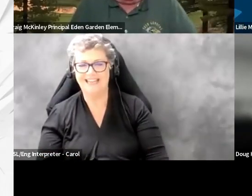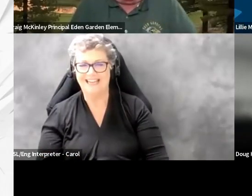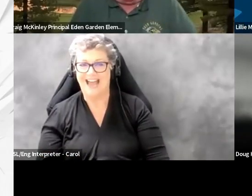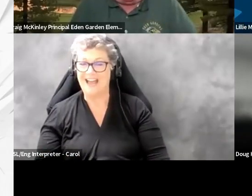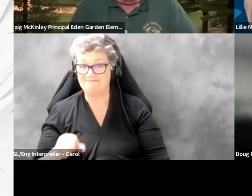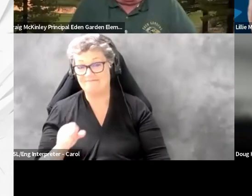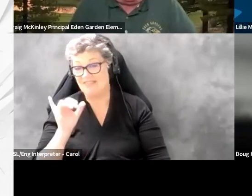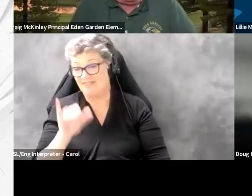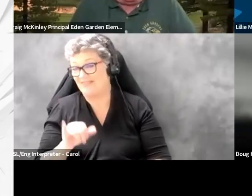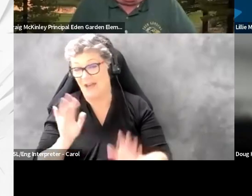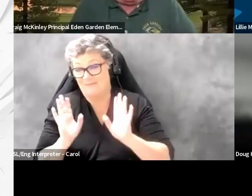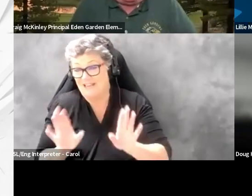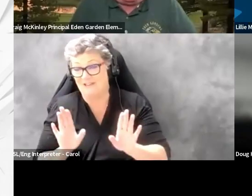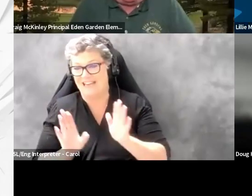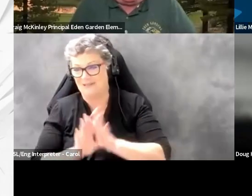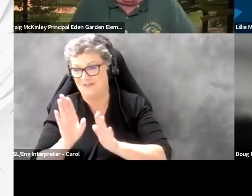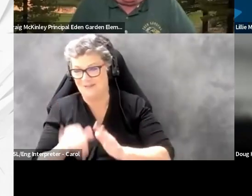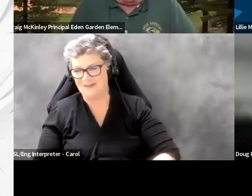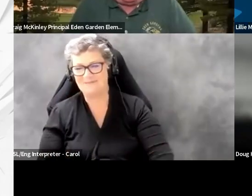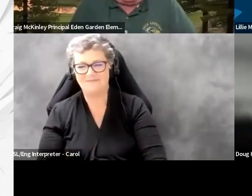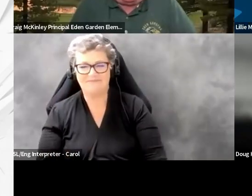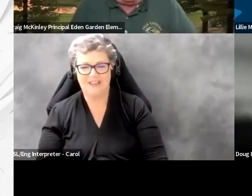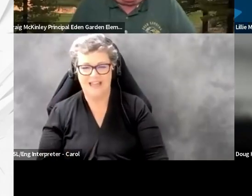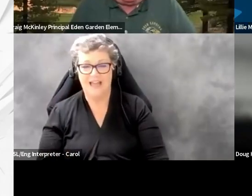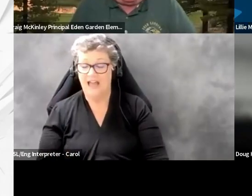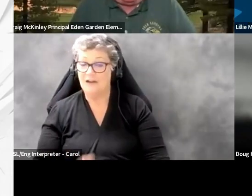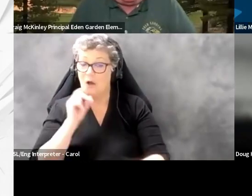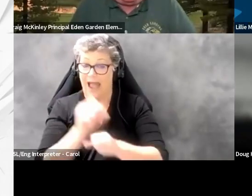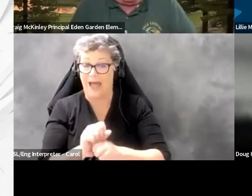would be that'd be great to develop. But I… Jennifer Adcock: Actually if anyone wants to